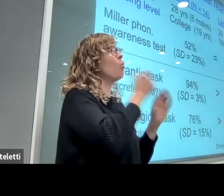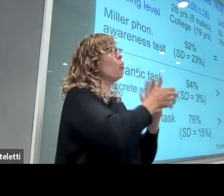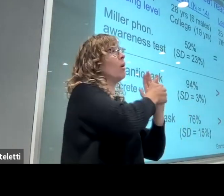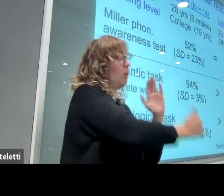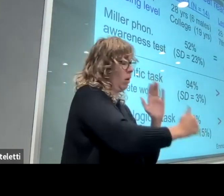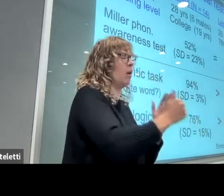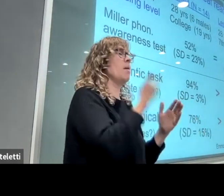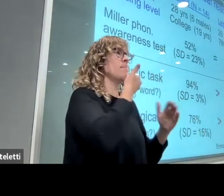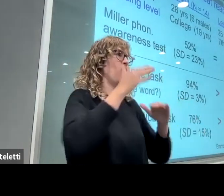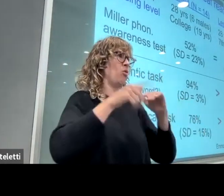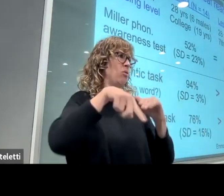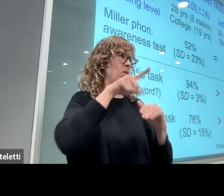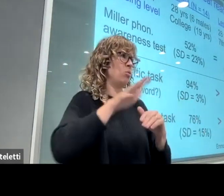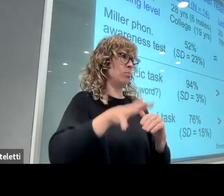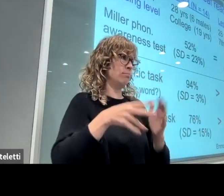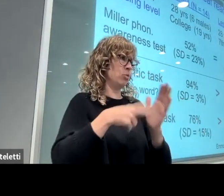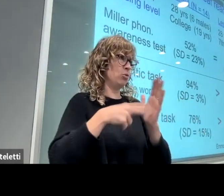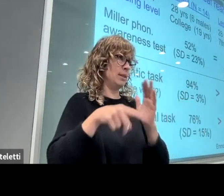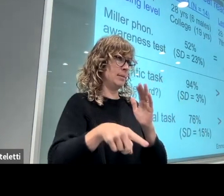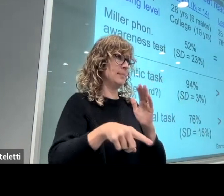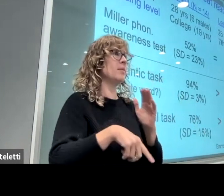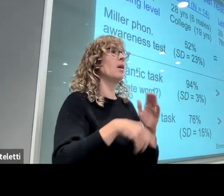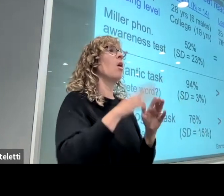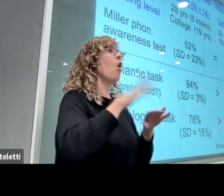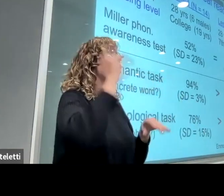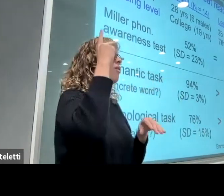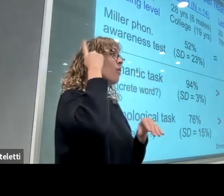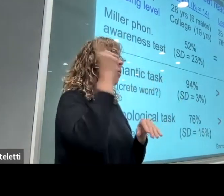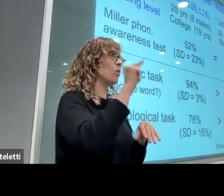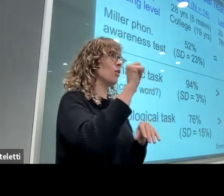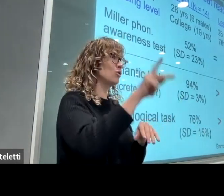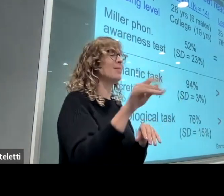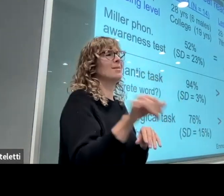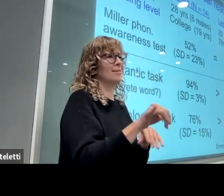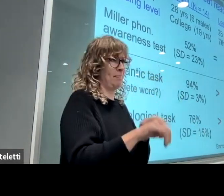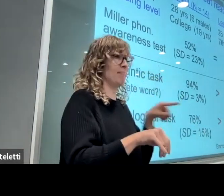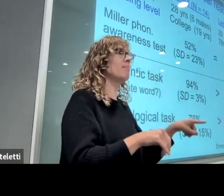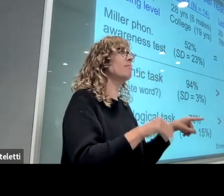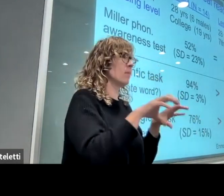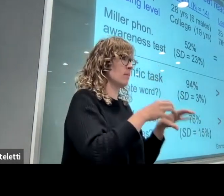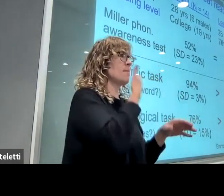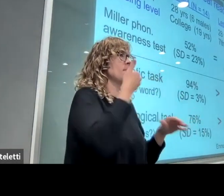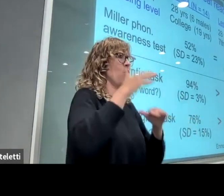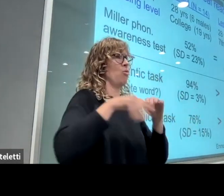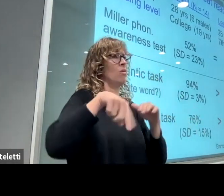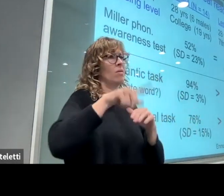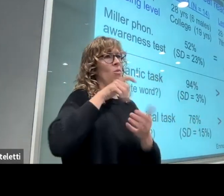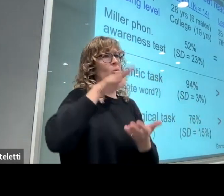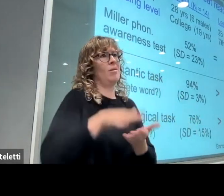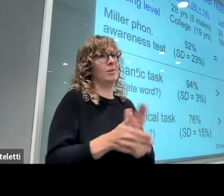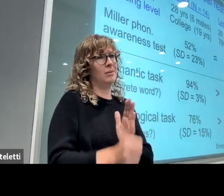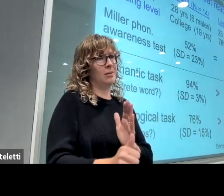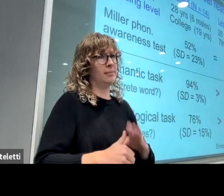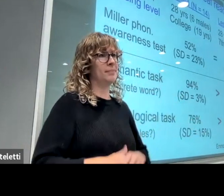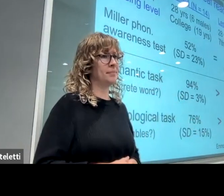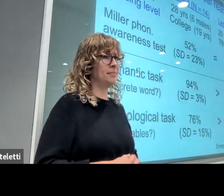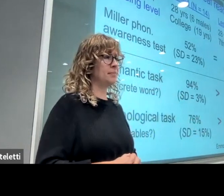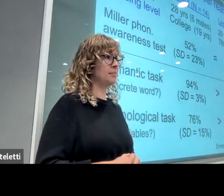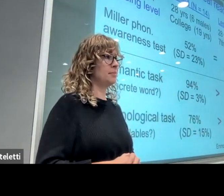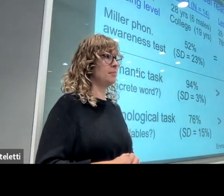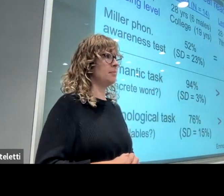But when we looked at the brain activation there was no differences, at least in what the brain was doing for our skilled and less skilled deaf readers for the phonological task.